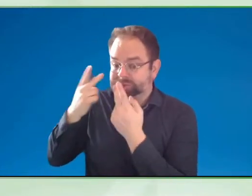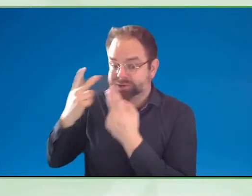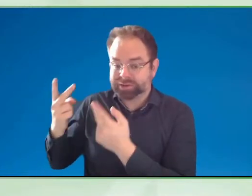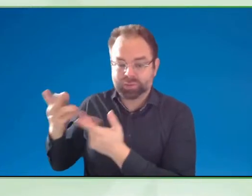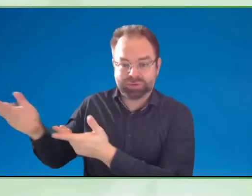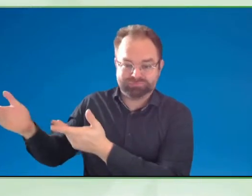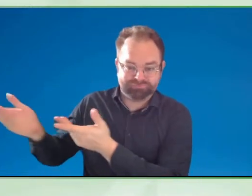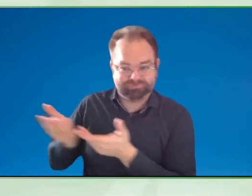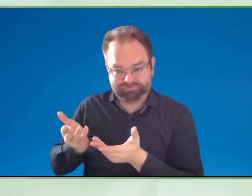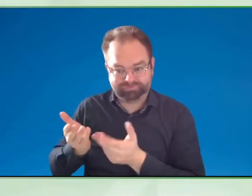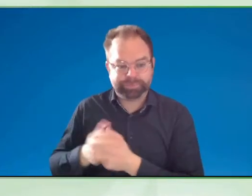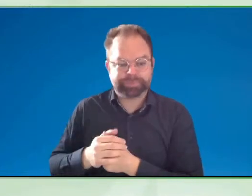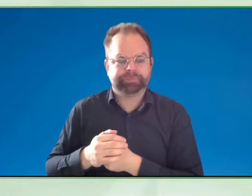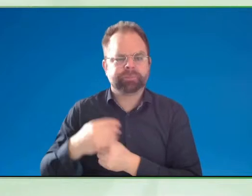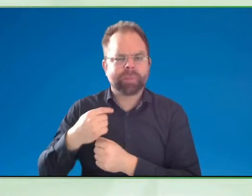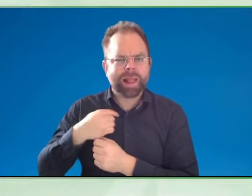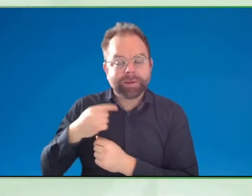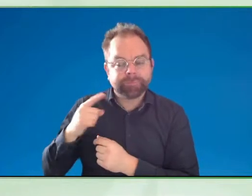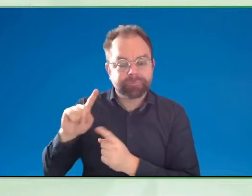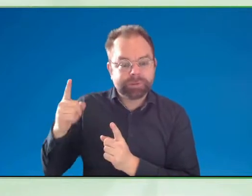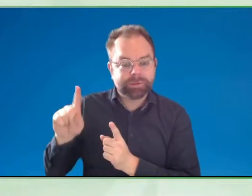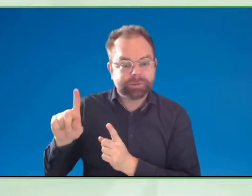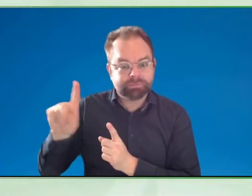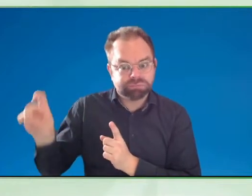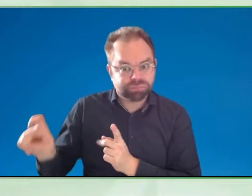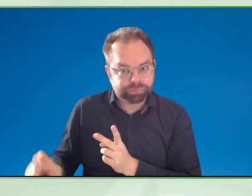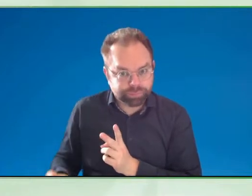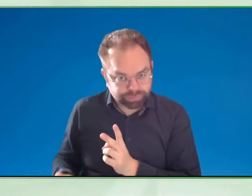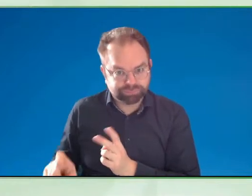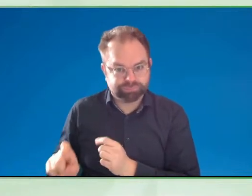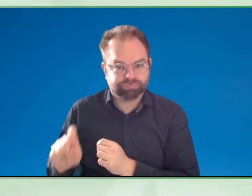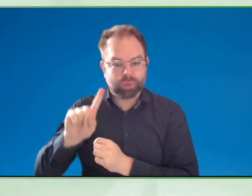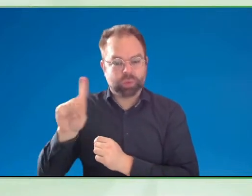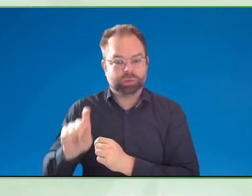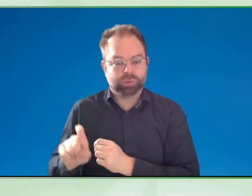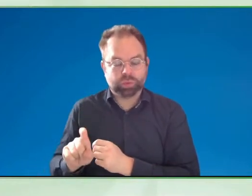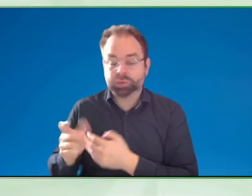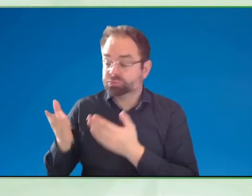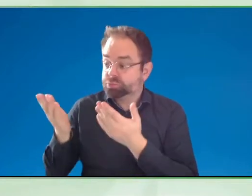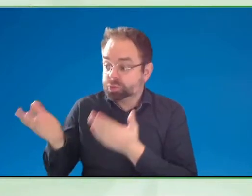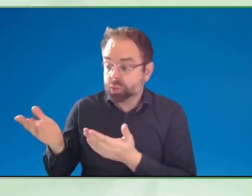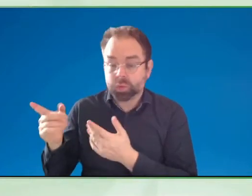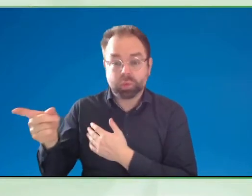Particularly concerning access, resources and societal perceptions.